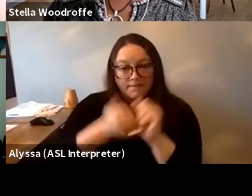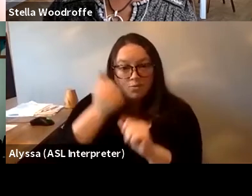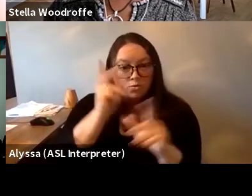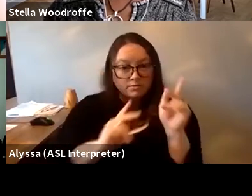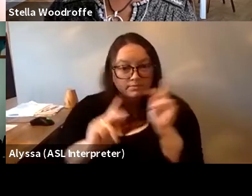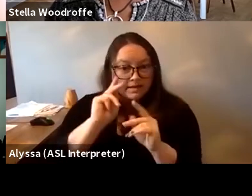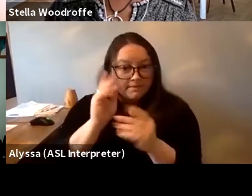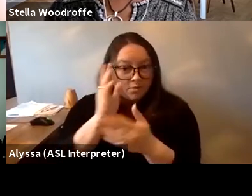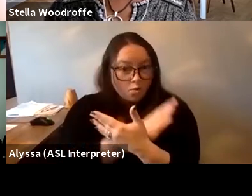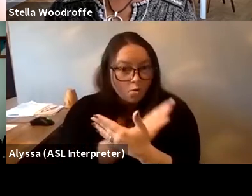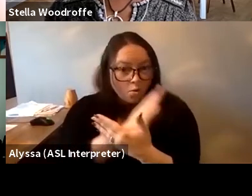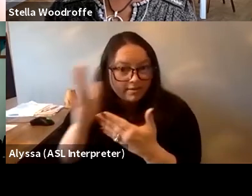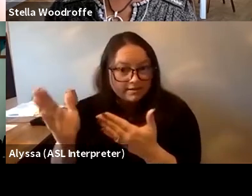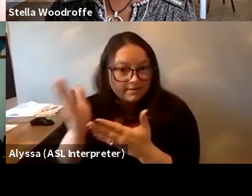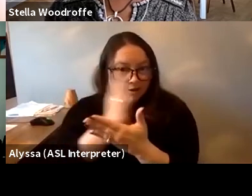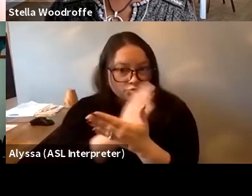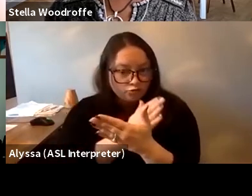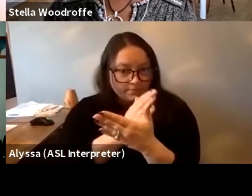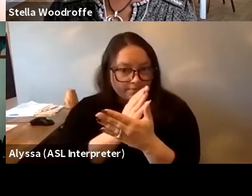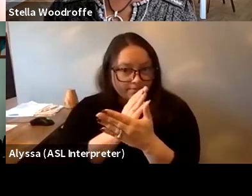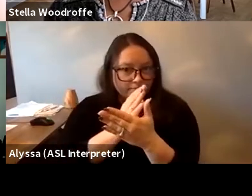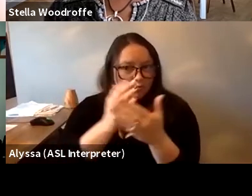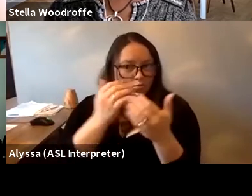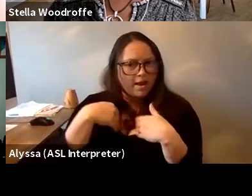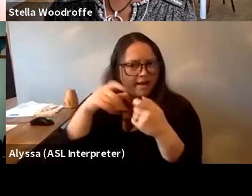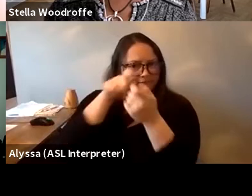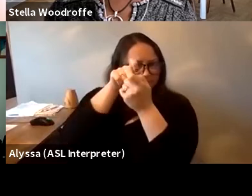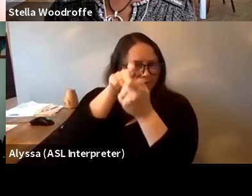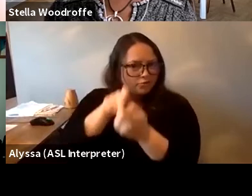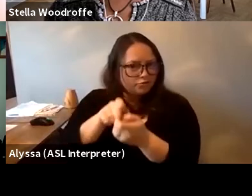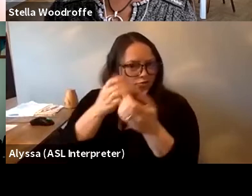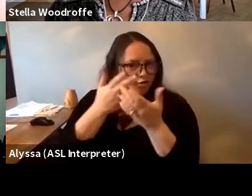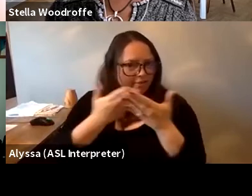have certain things that they don't that meticulous